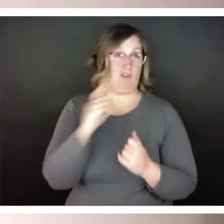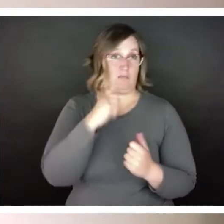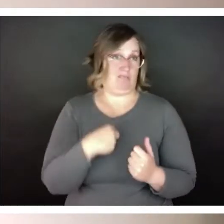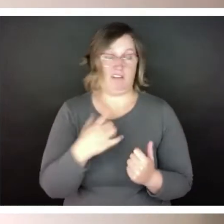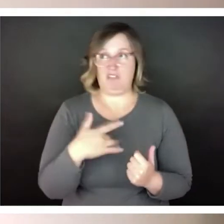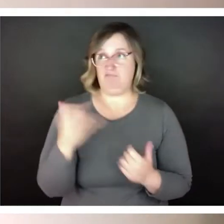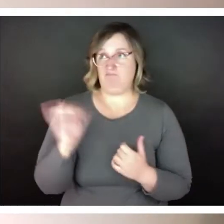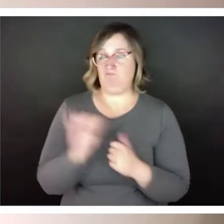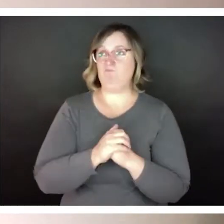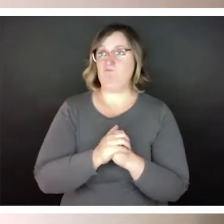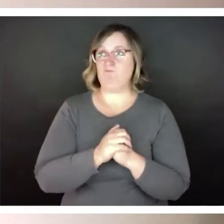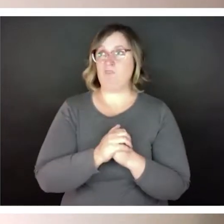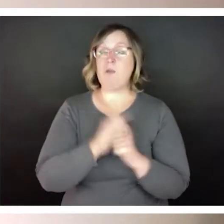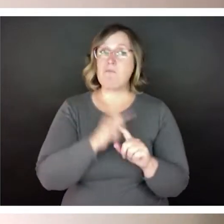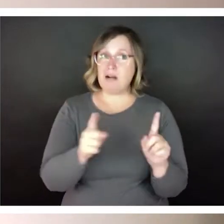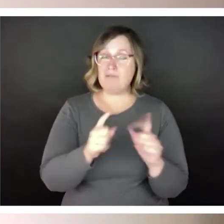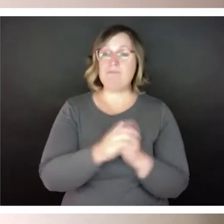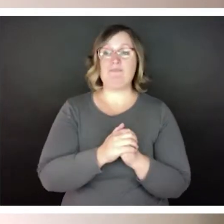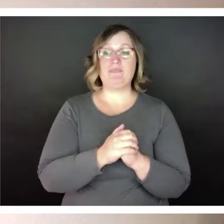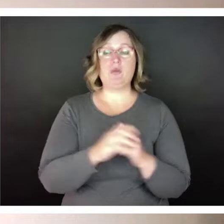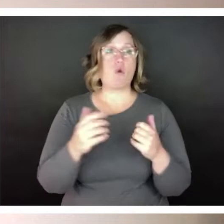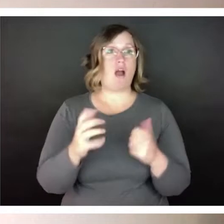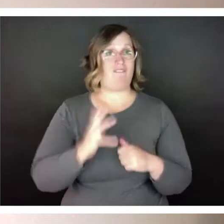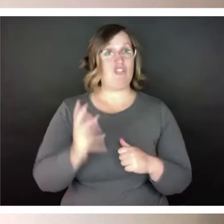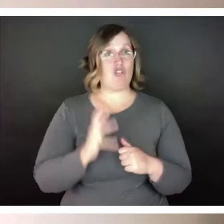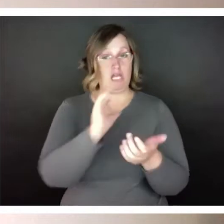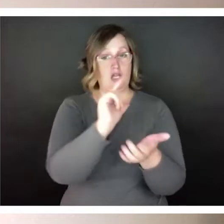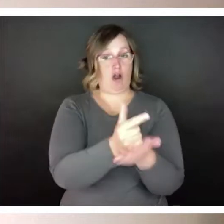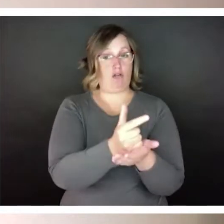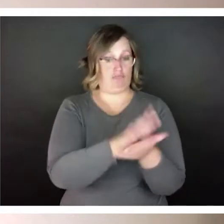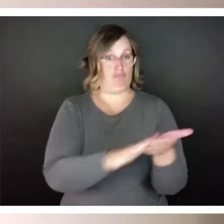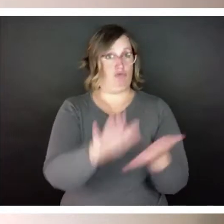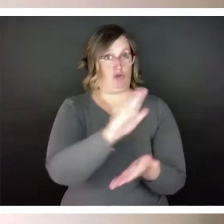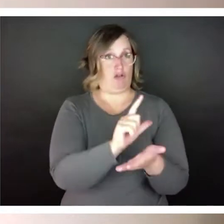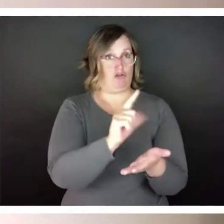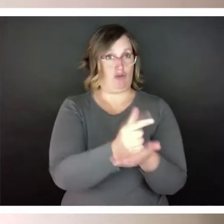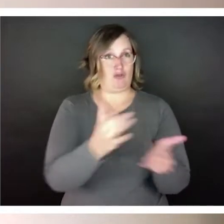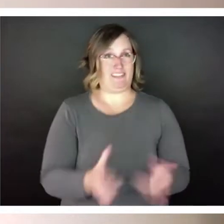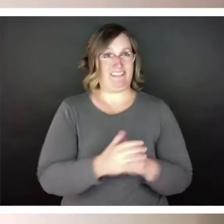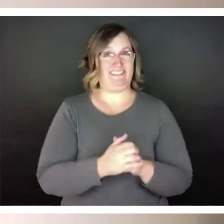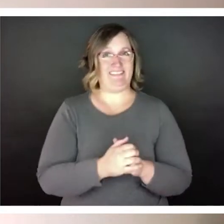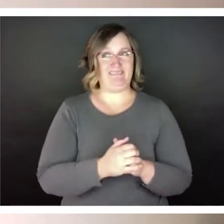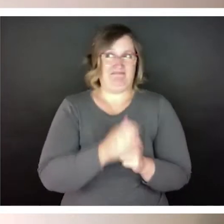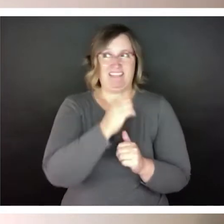This doesn't change the fact however that we're officially college graduates. No small feat and something each one of us should rejoice in.